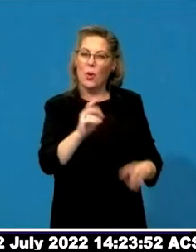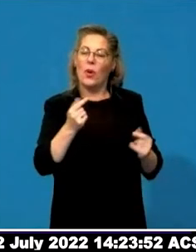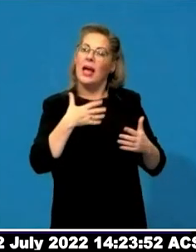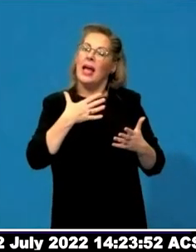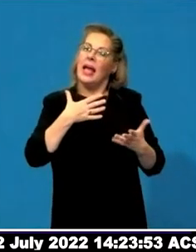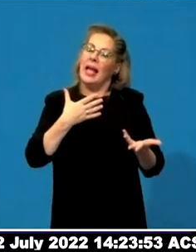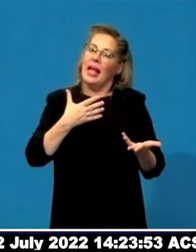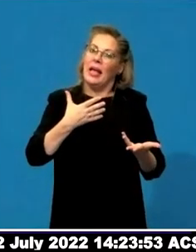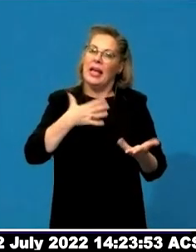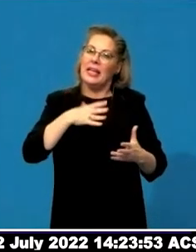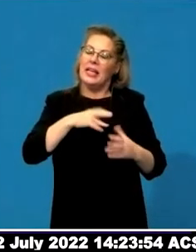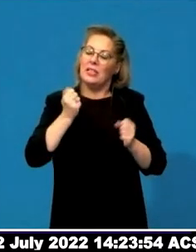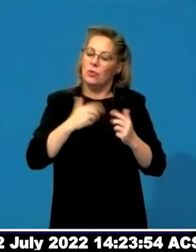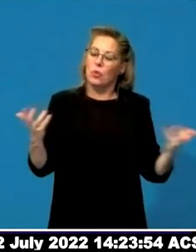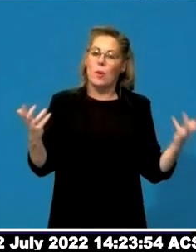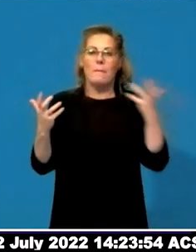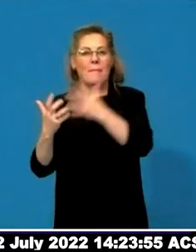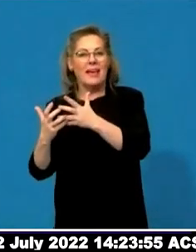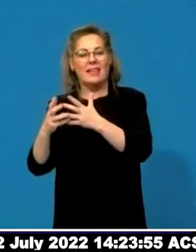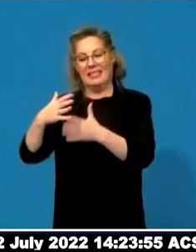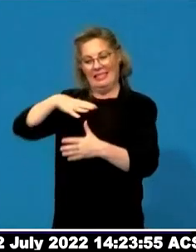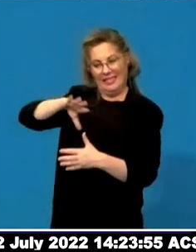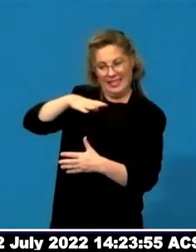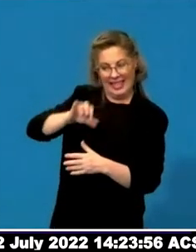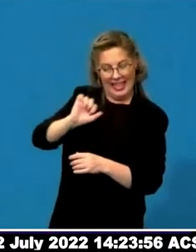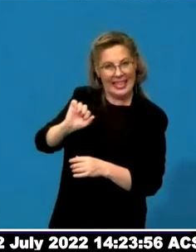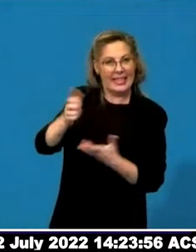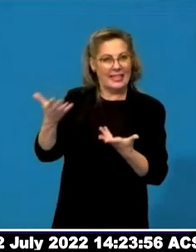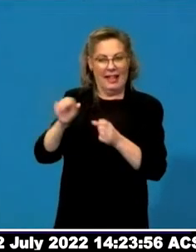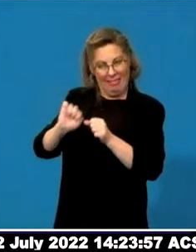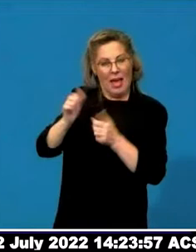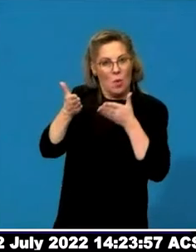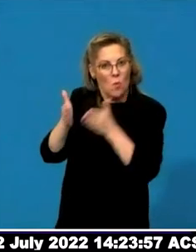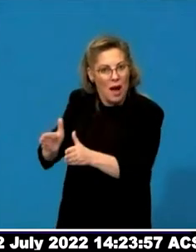And that just requires will to do that and willingness to do that